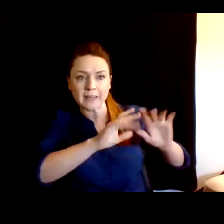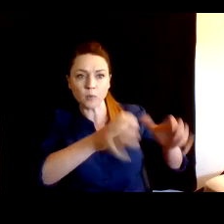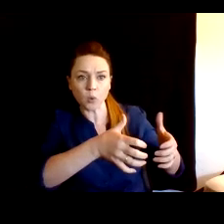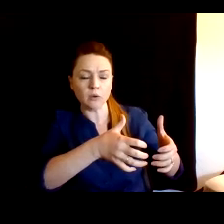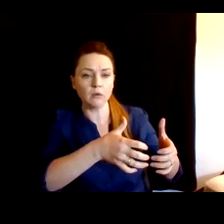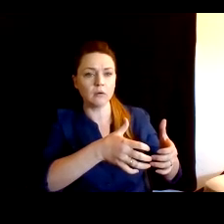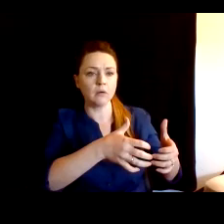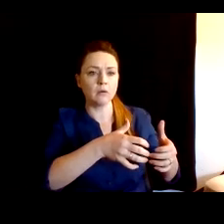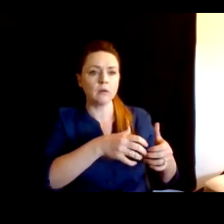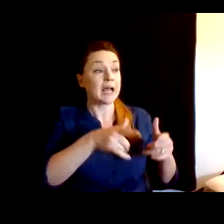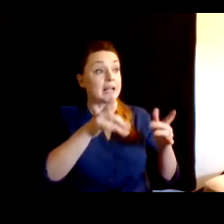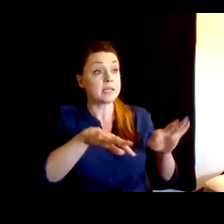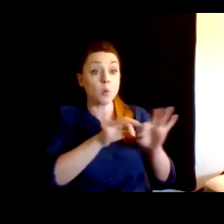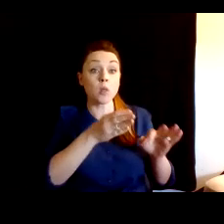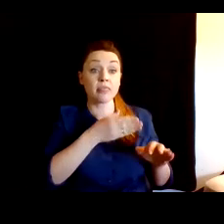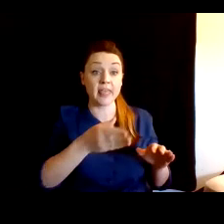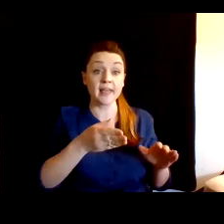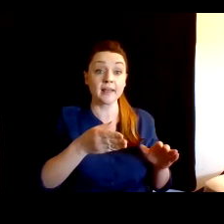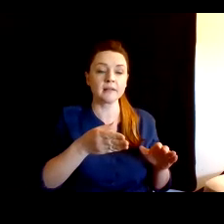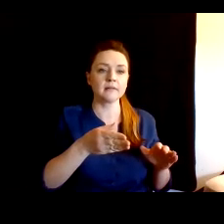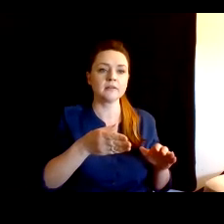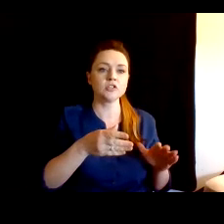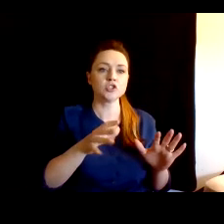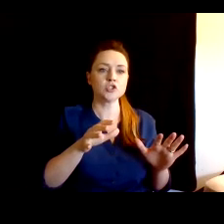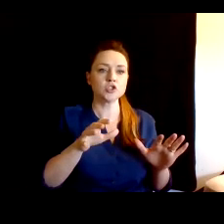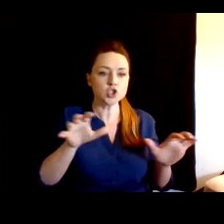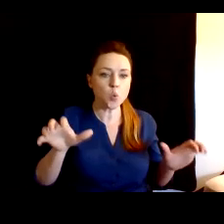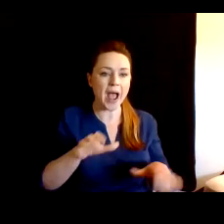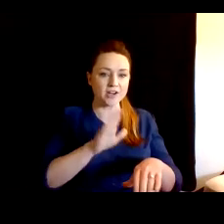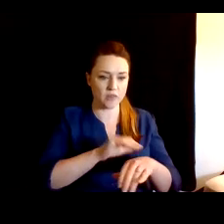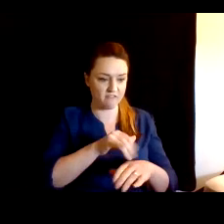It is another thing though, to act on that from a professional perspective.